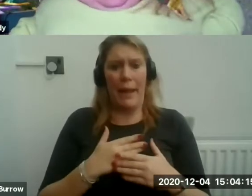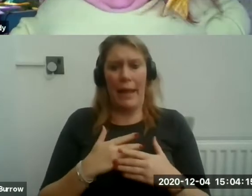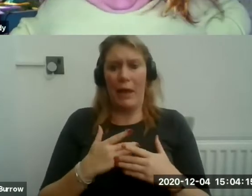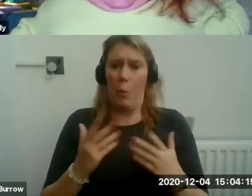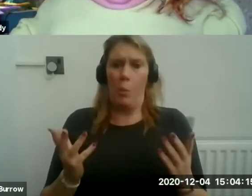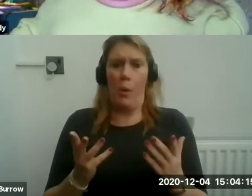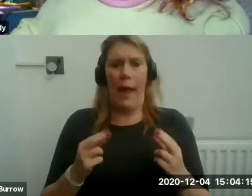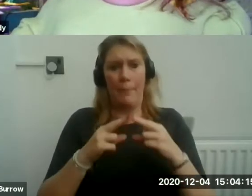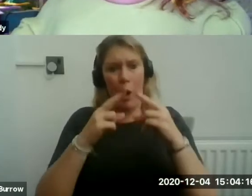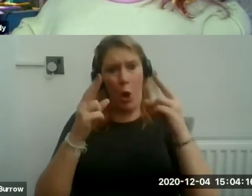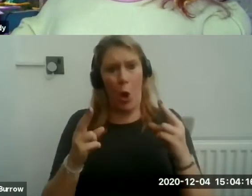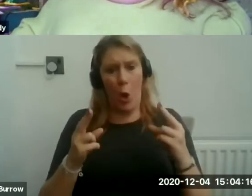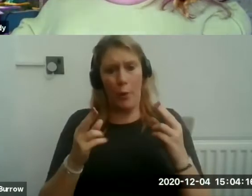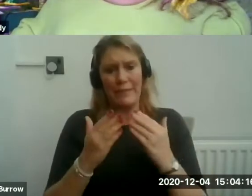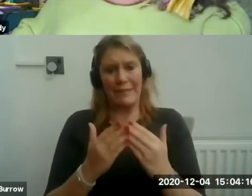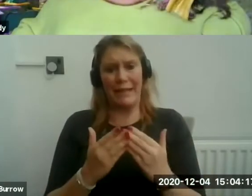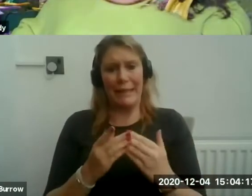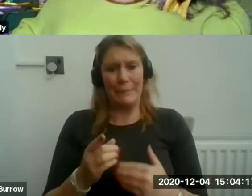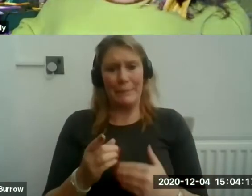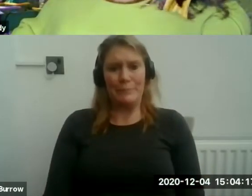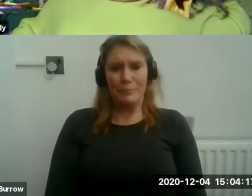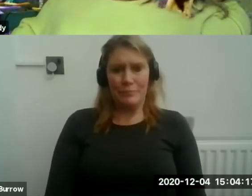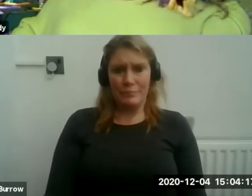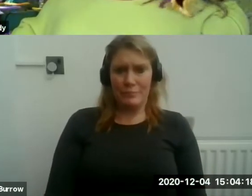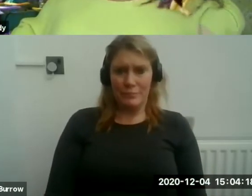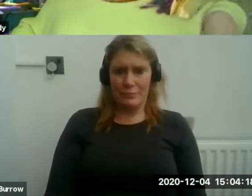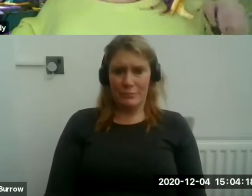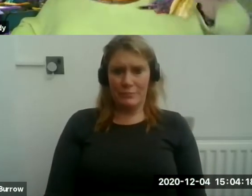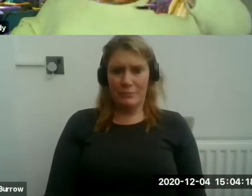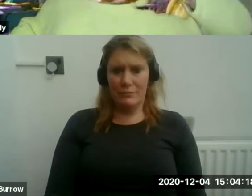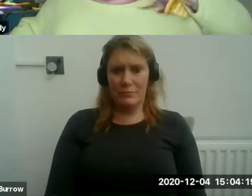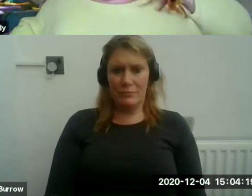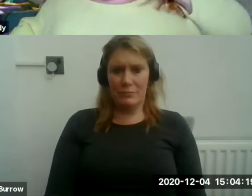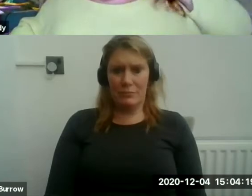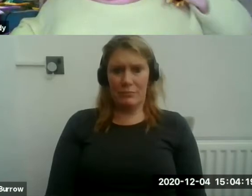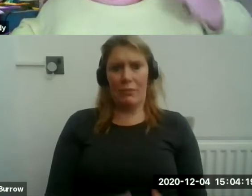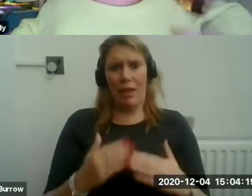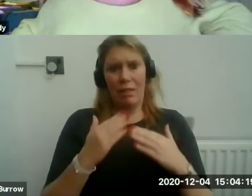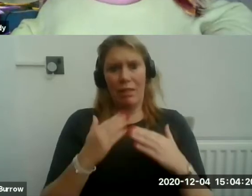Thank you. So, what a wonderful